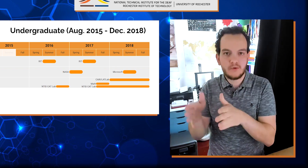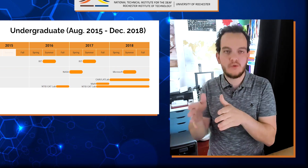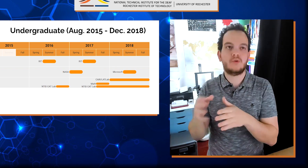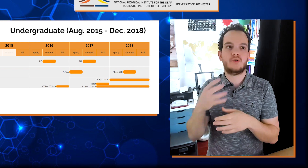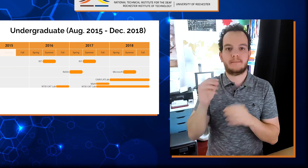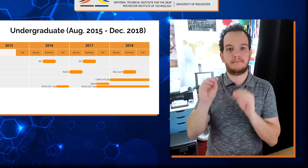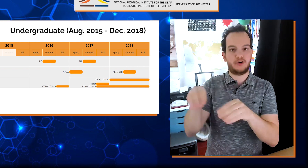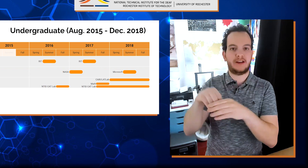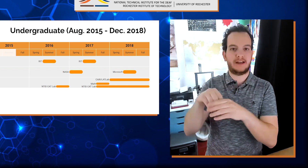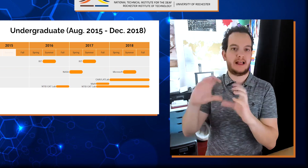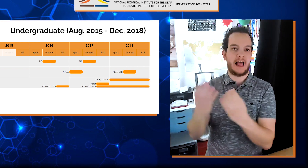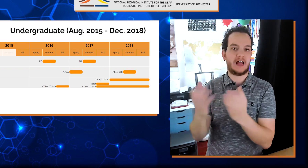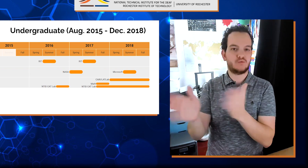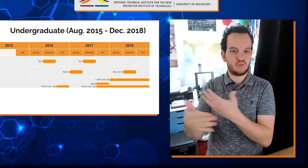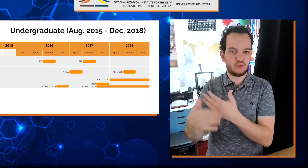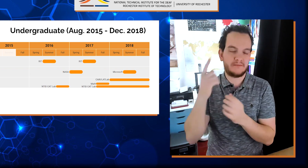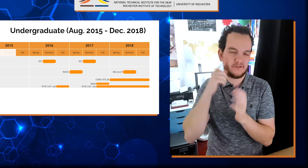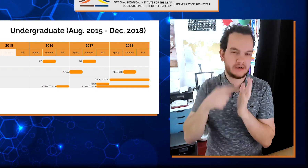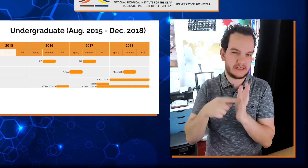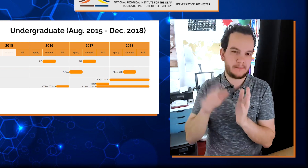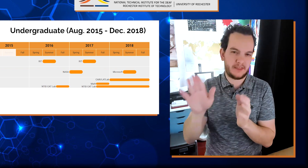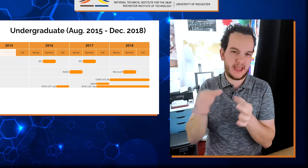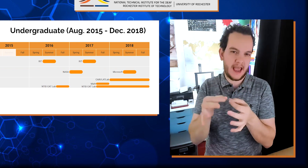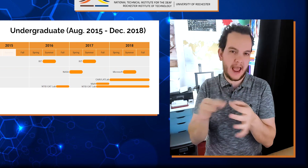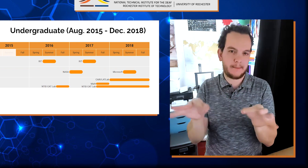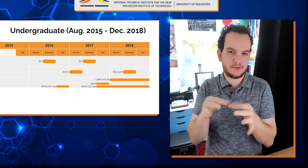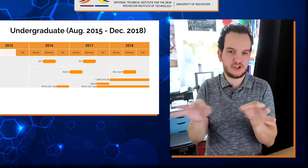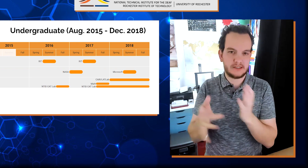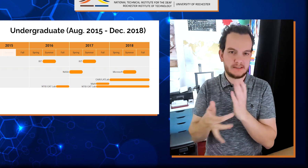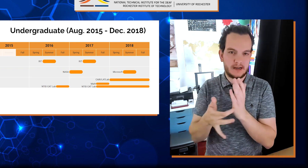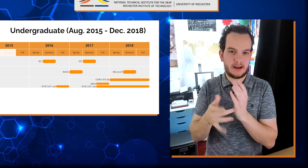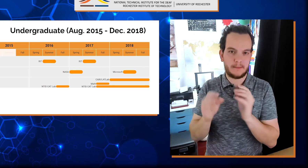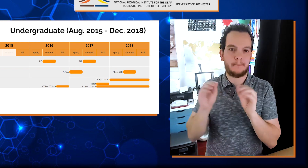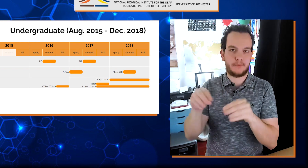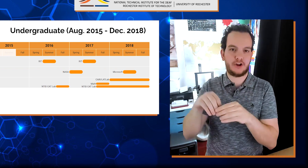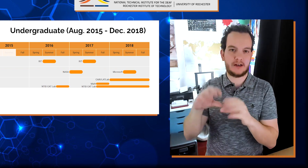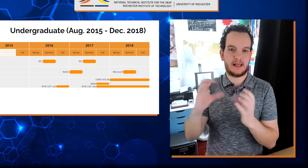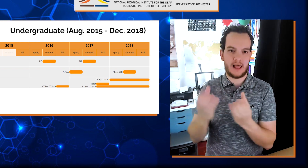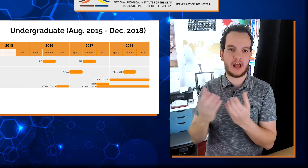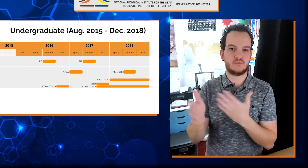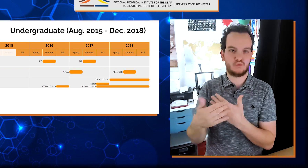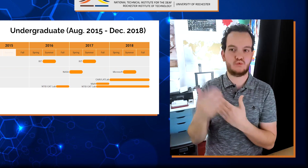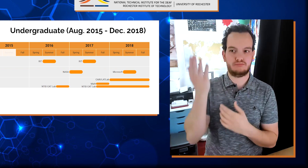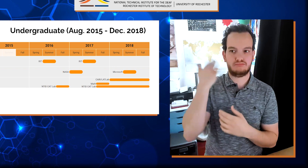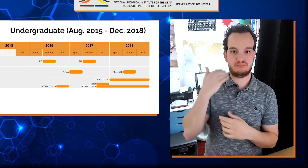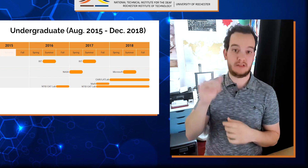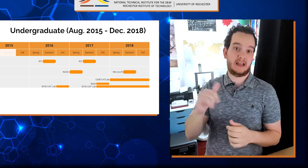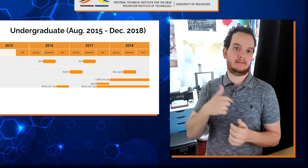developing and testing with individuals, for example, captions in the classroom.